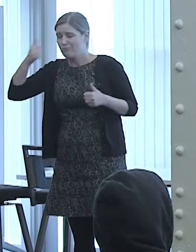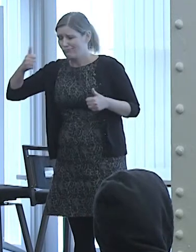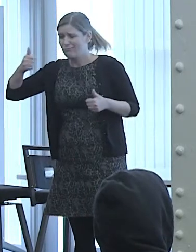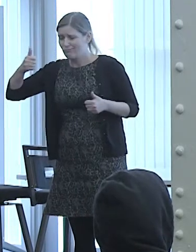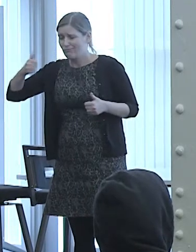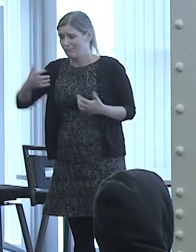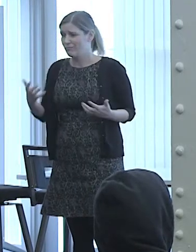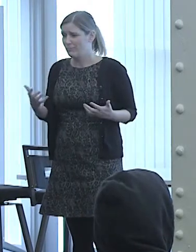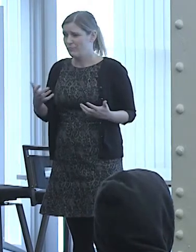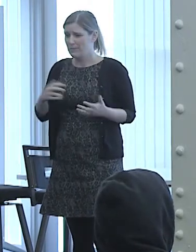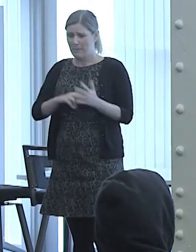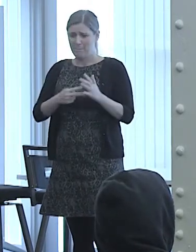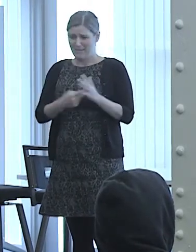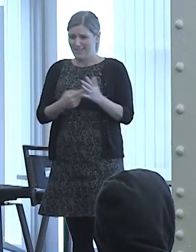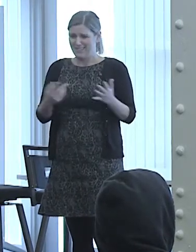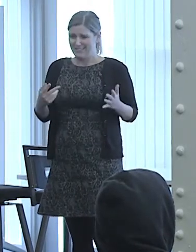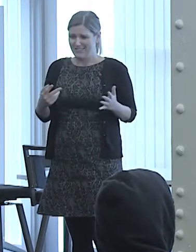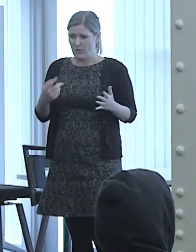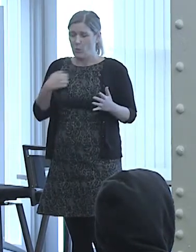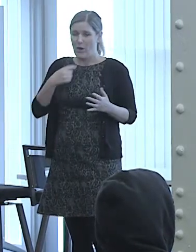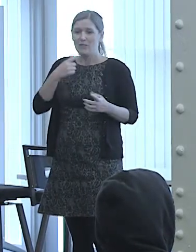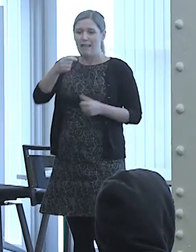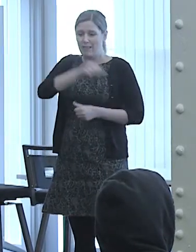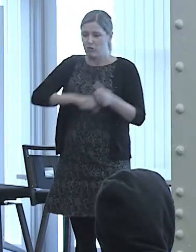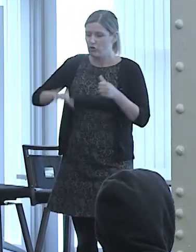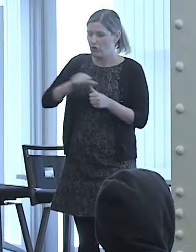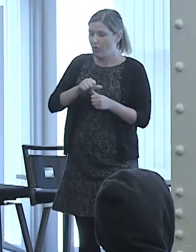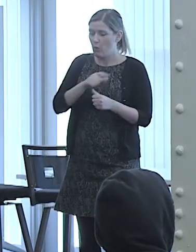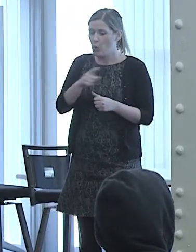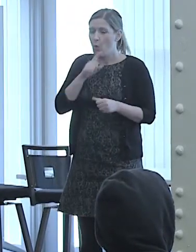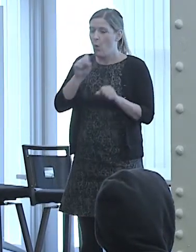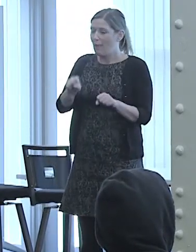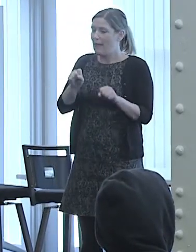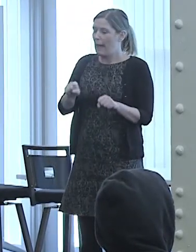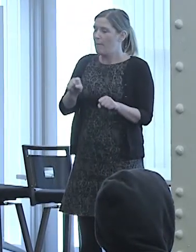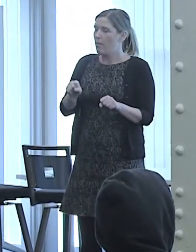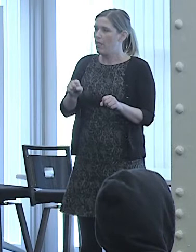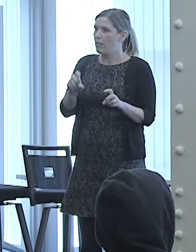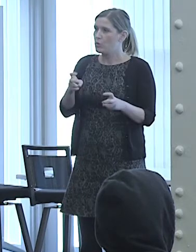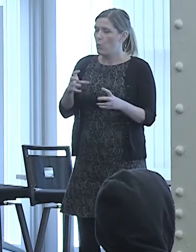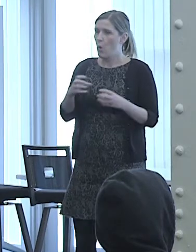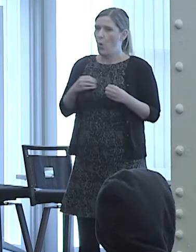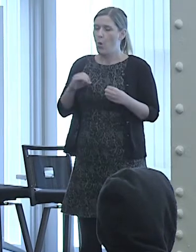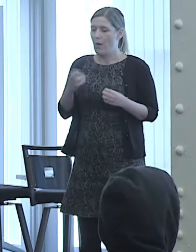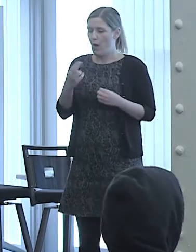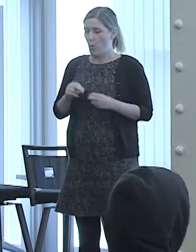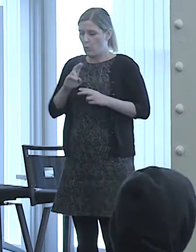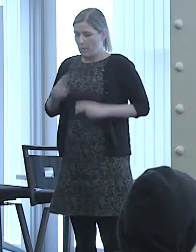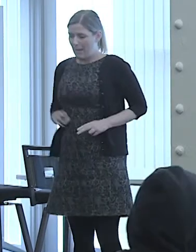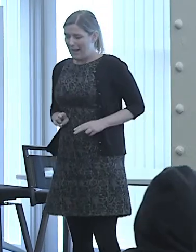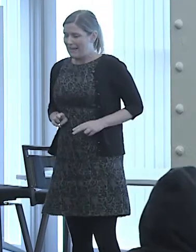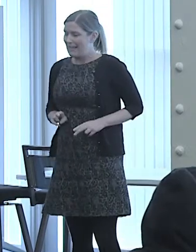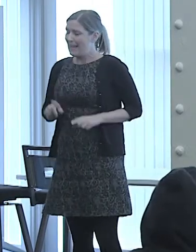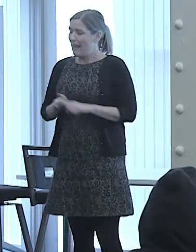And what are we doing but telling one another that we are only able to lay claim to our own humanity at the expense of someone else.